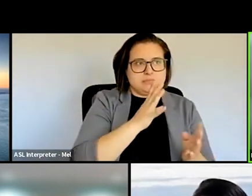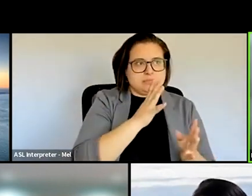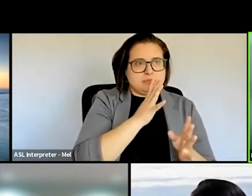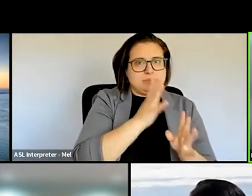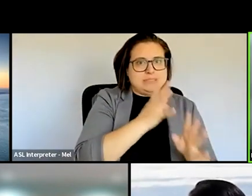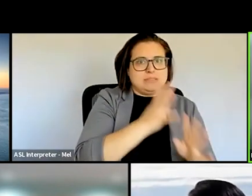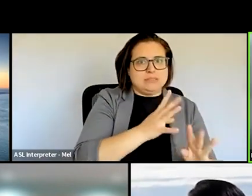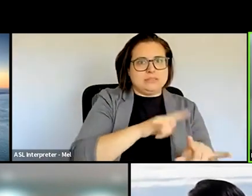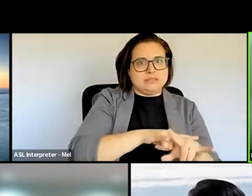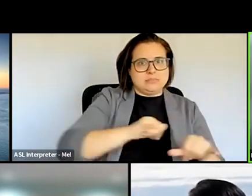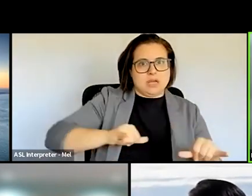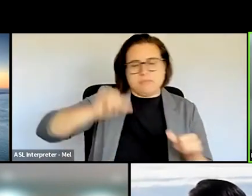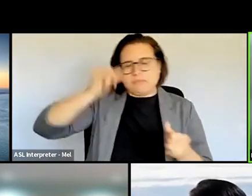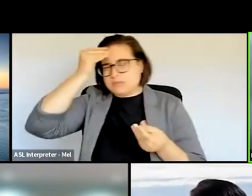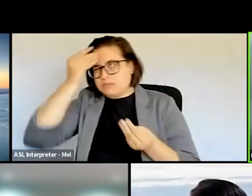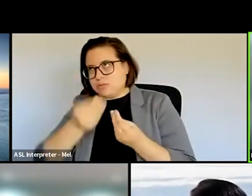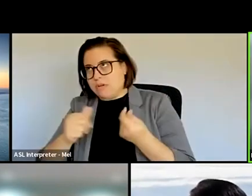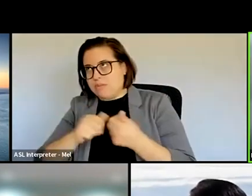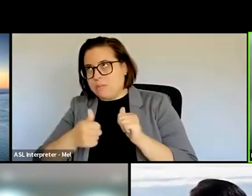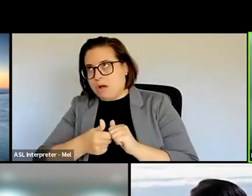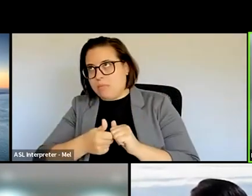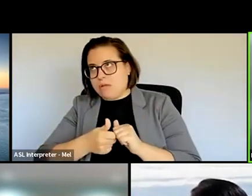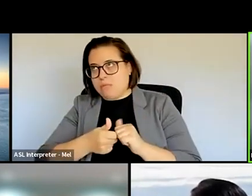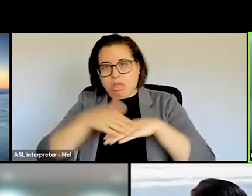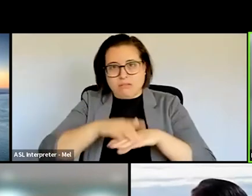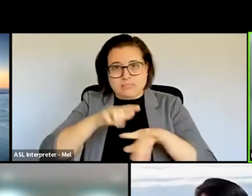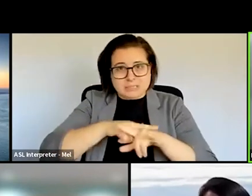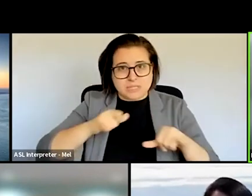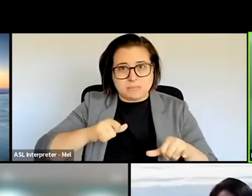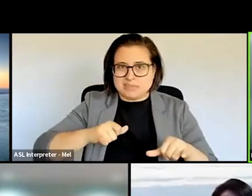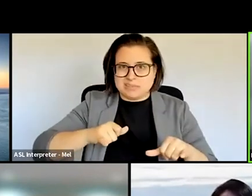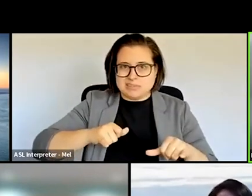It reduces your capacity. And so the great capacity to